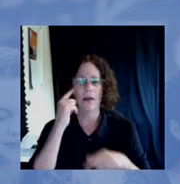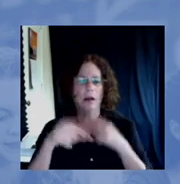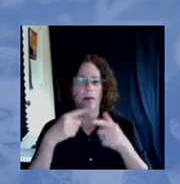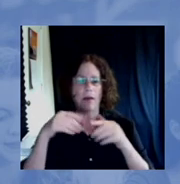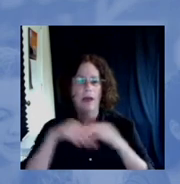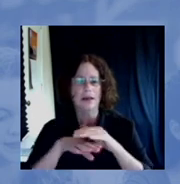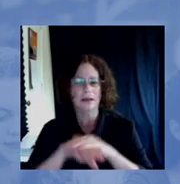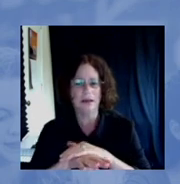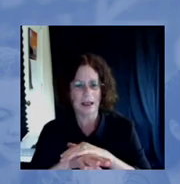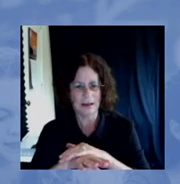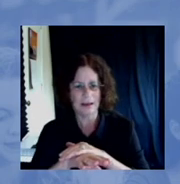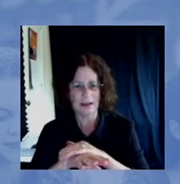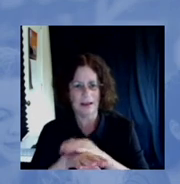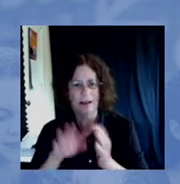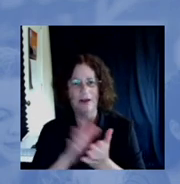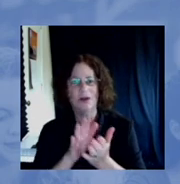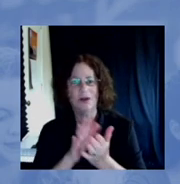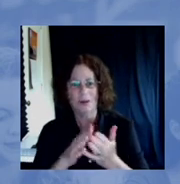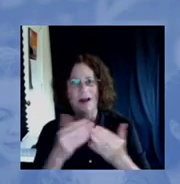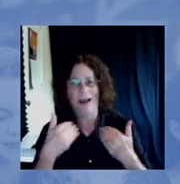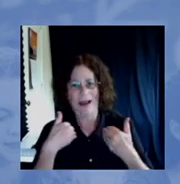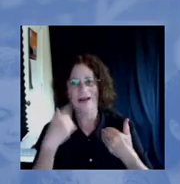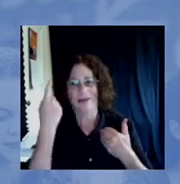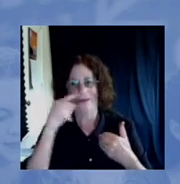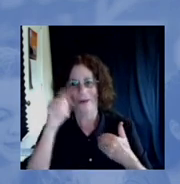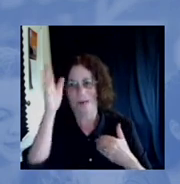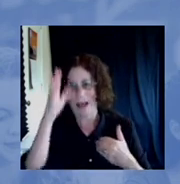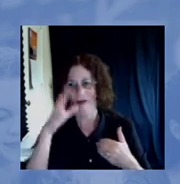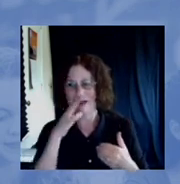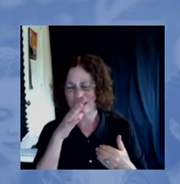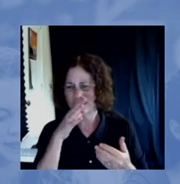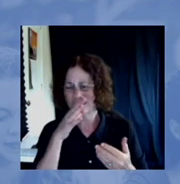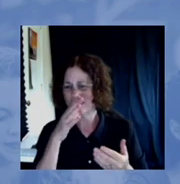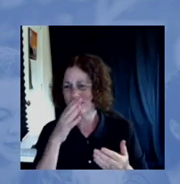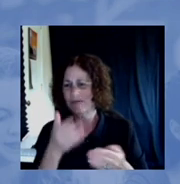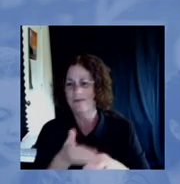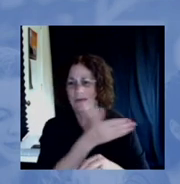A SCHOOL HAS TO PARENTS THAT WE MAY NOT HAVE HAD IN THE PAST IN TERMS OF JUST GETTING PARENTS